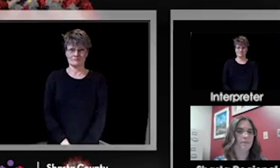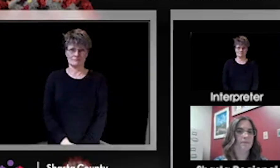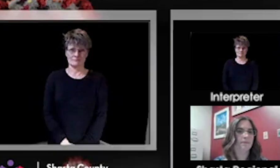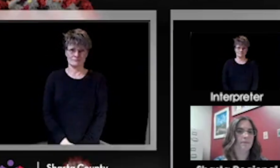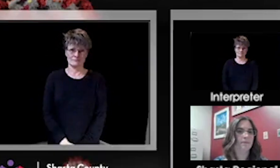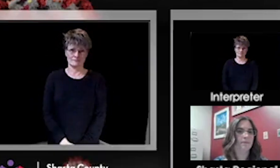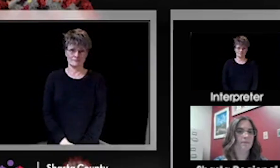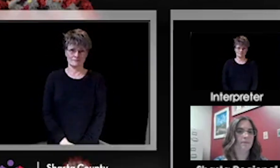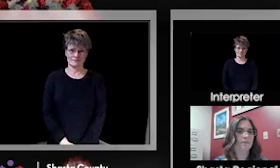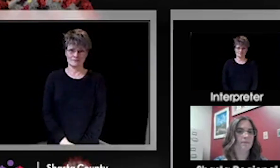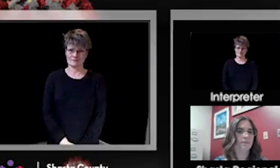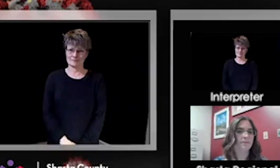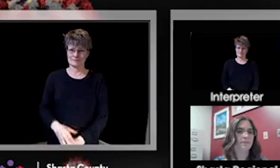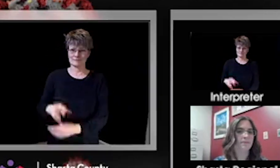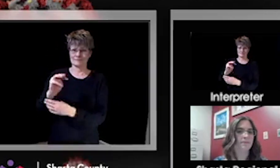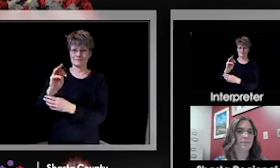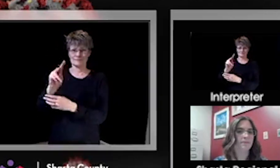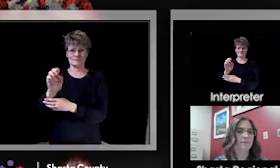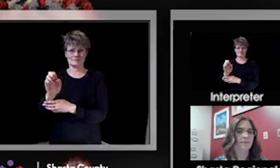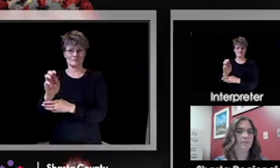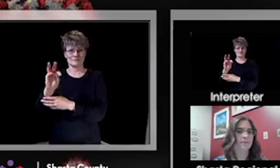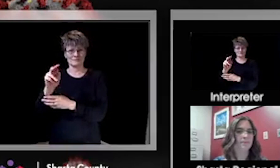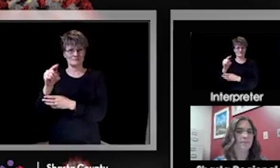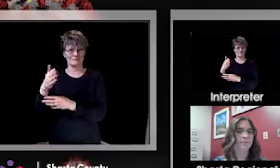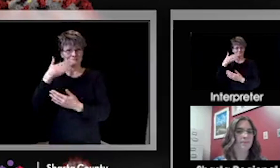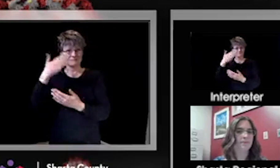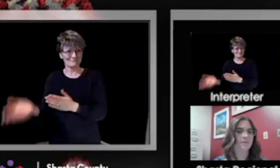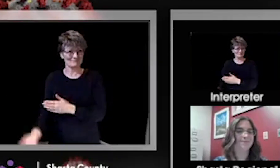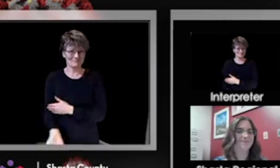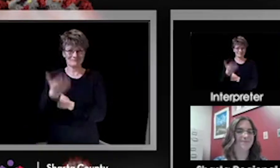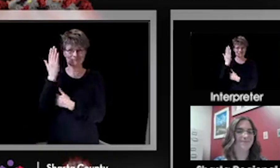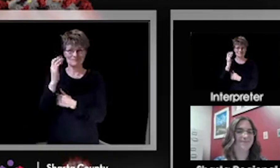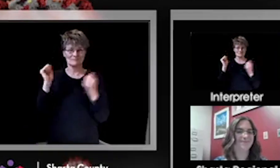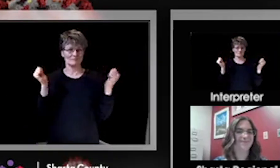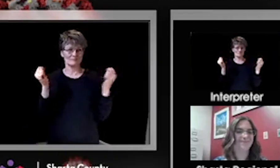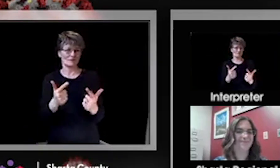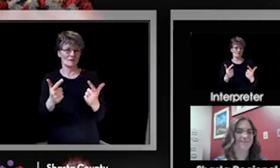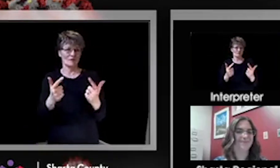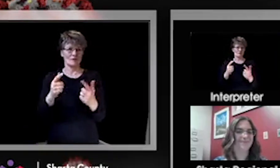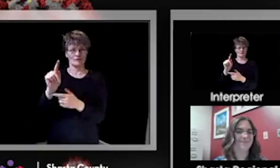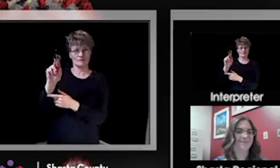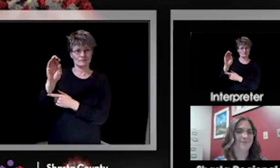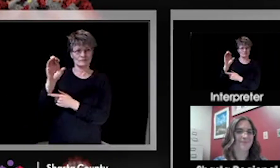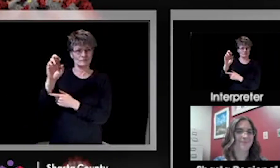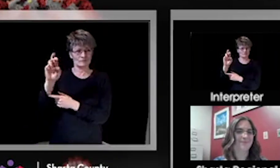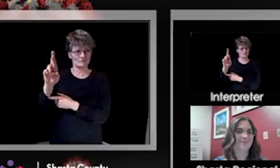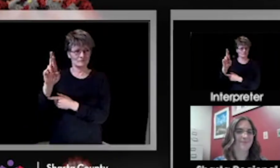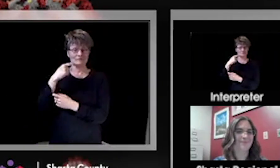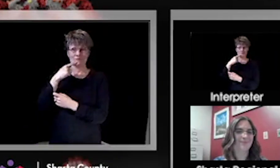Well top of the morning to everybody! Although I will say that Matt and Val are on the bottom